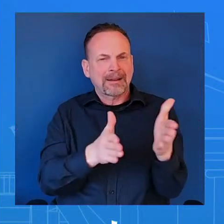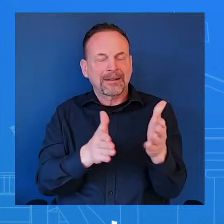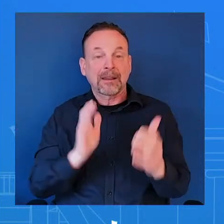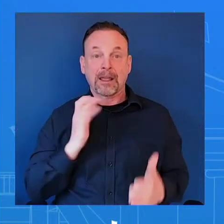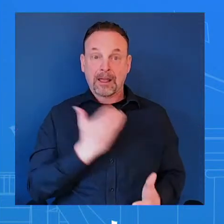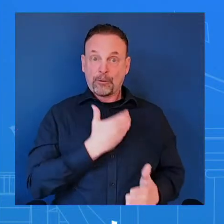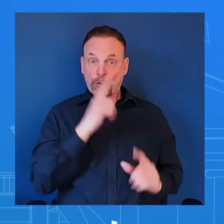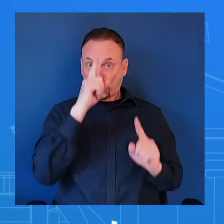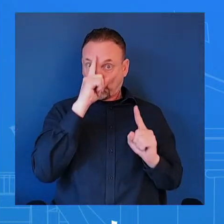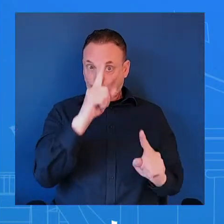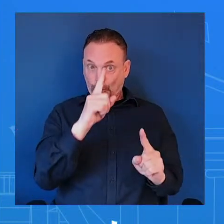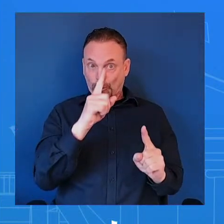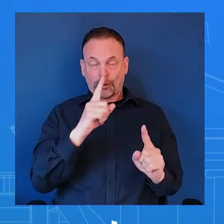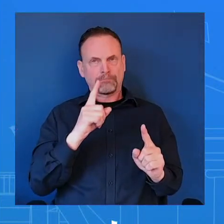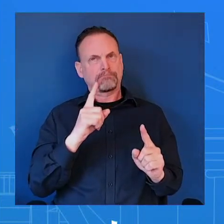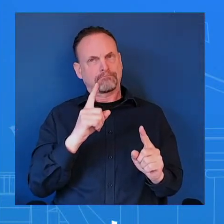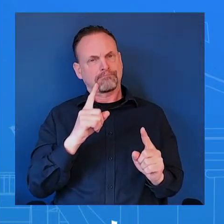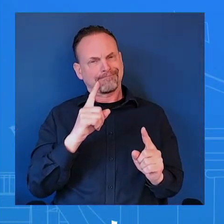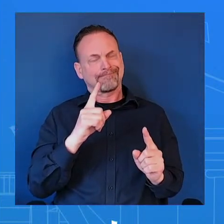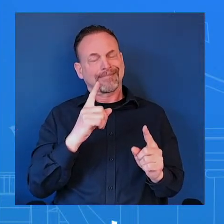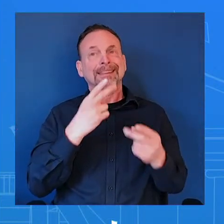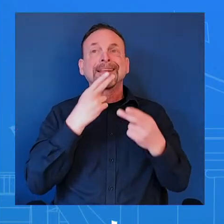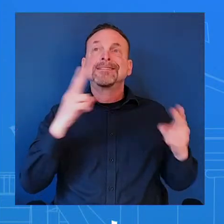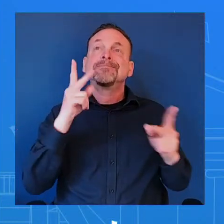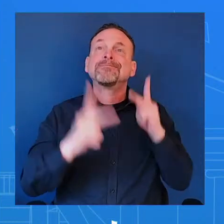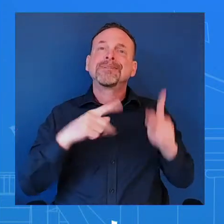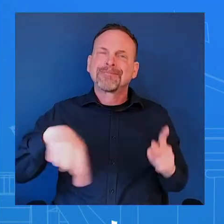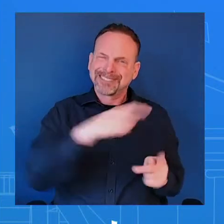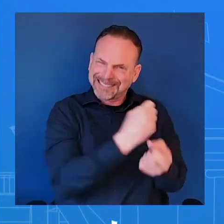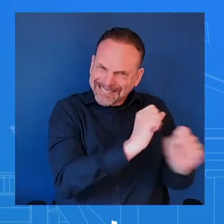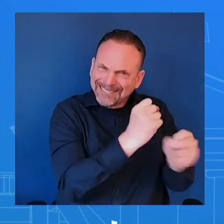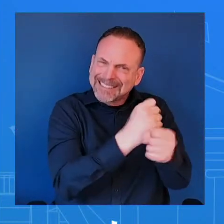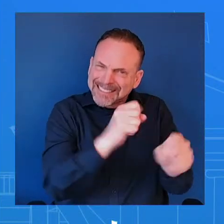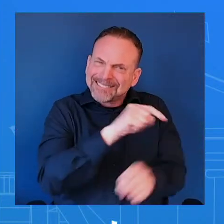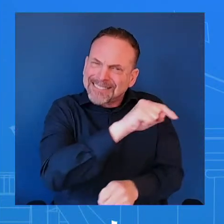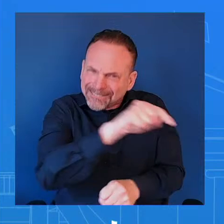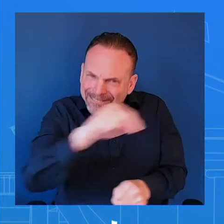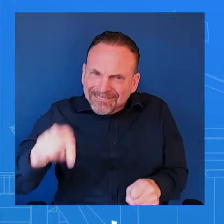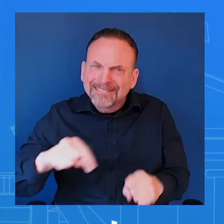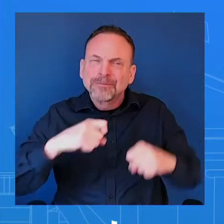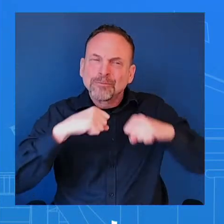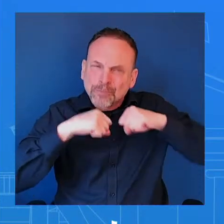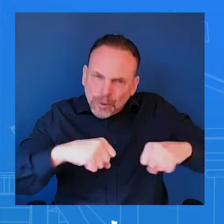and also folks who are providing humanitarian aid. The President was very, very clear.